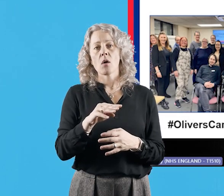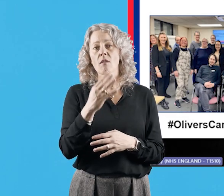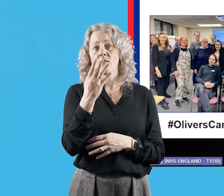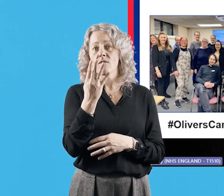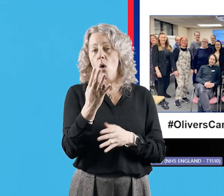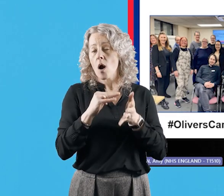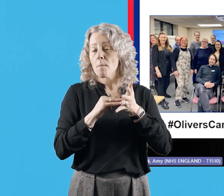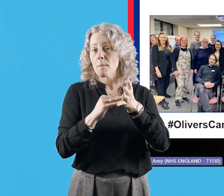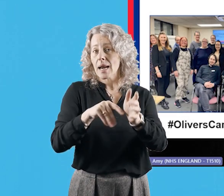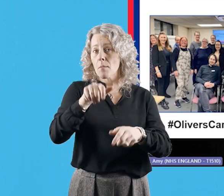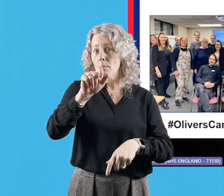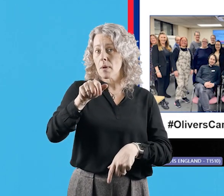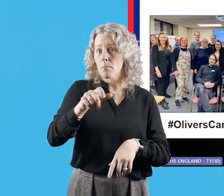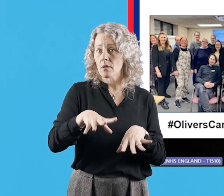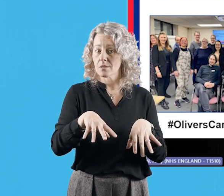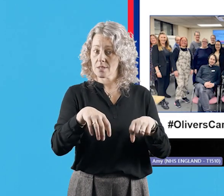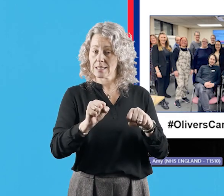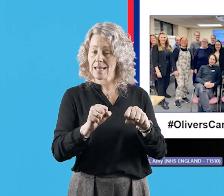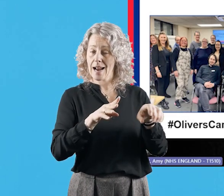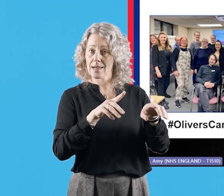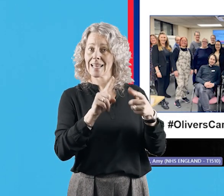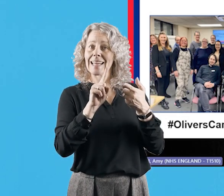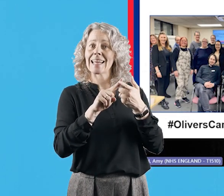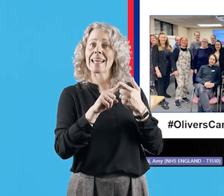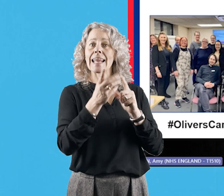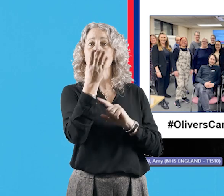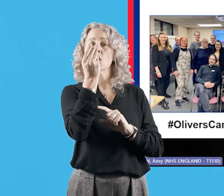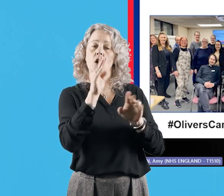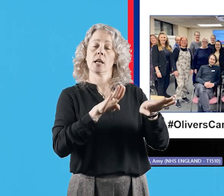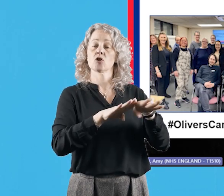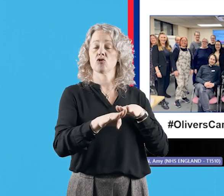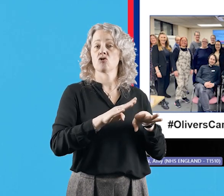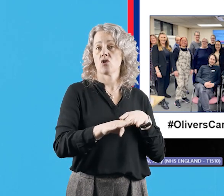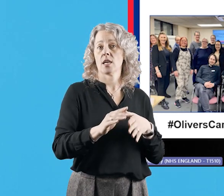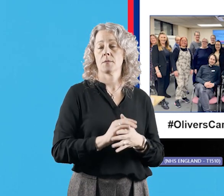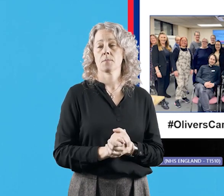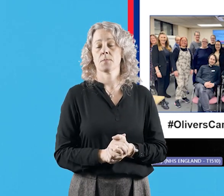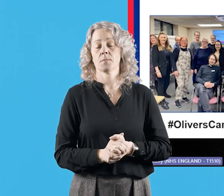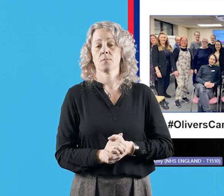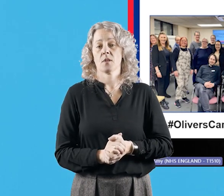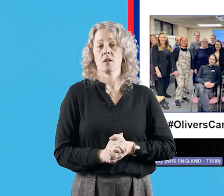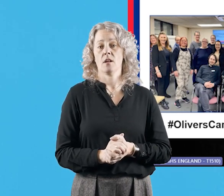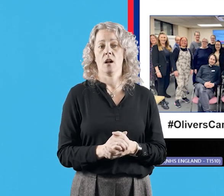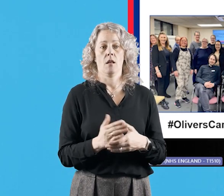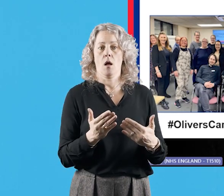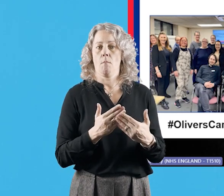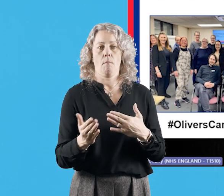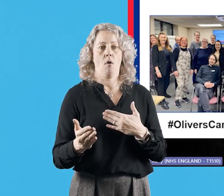actually started the training, the e-learning training. And we've kind of thought, gosh, I mean that's far more than in